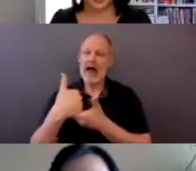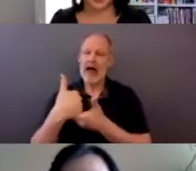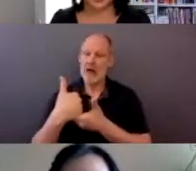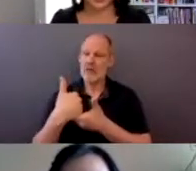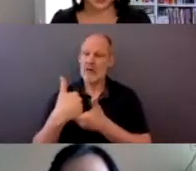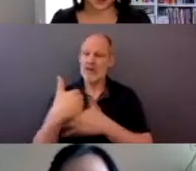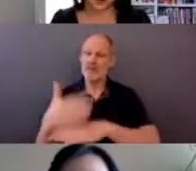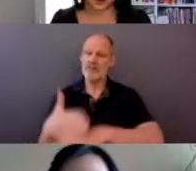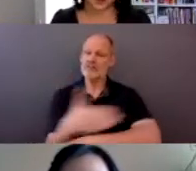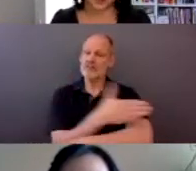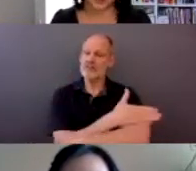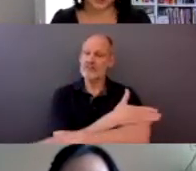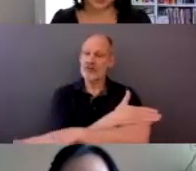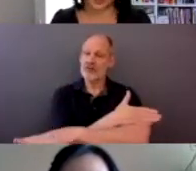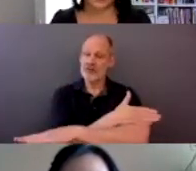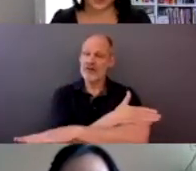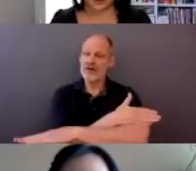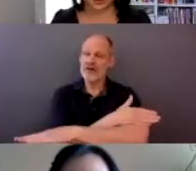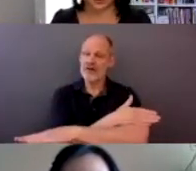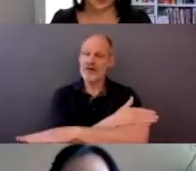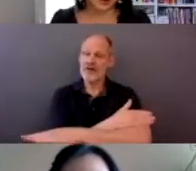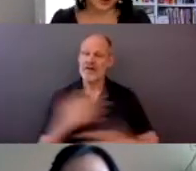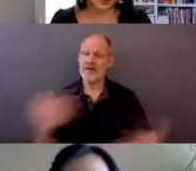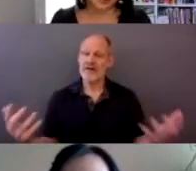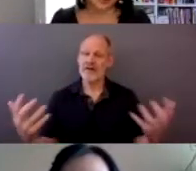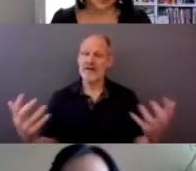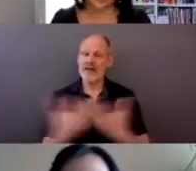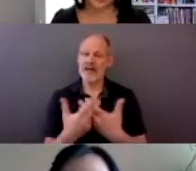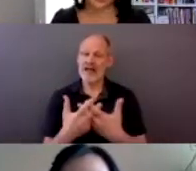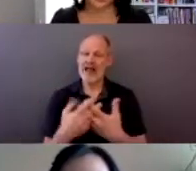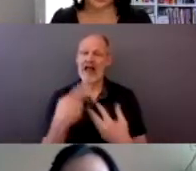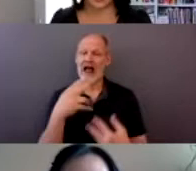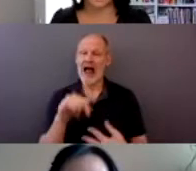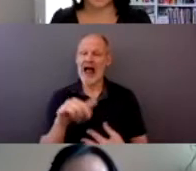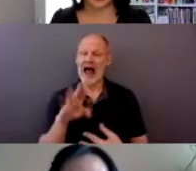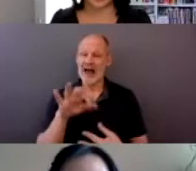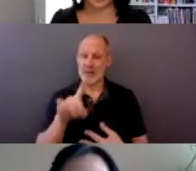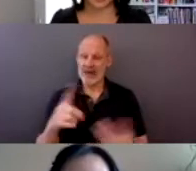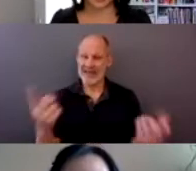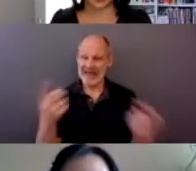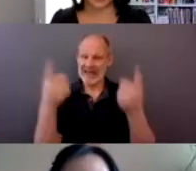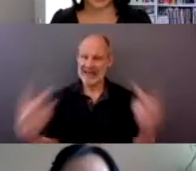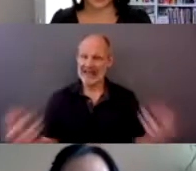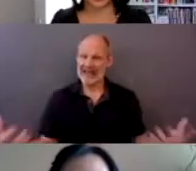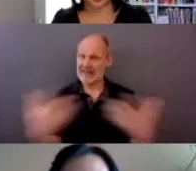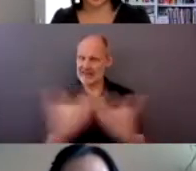as we go forward as we have a great foundation for future programs and partnerships.